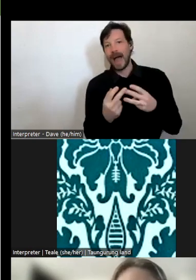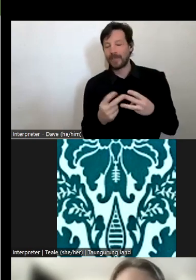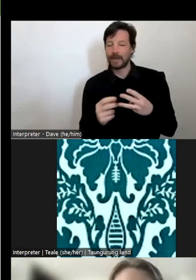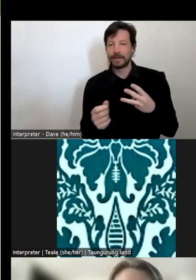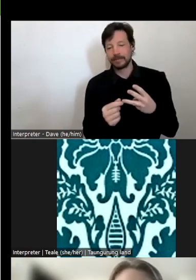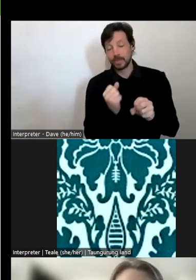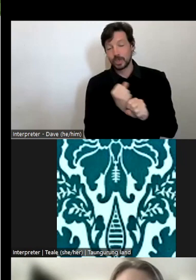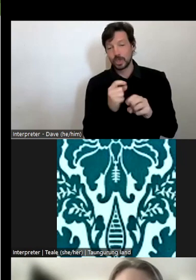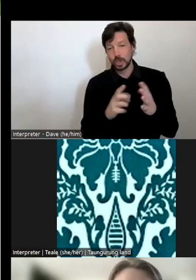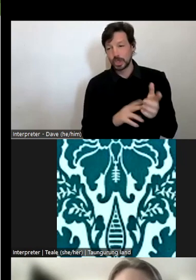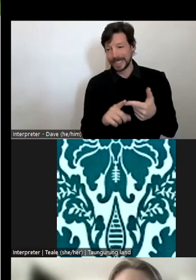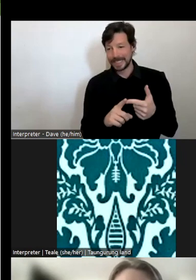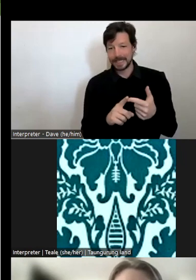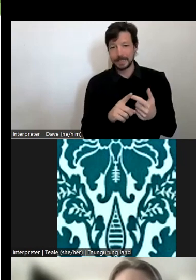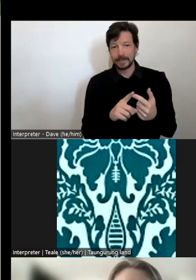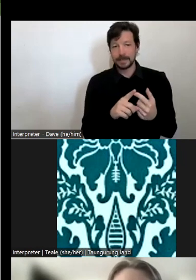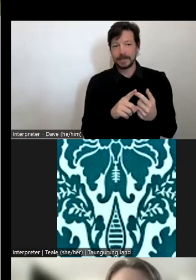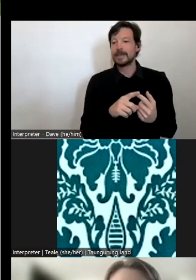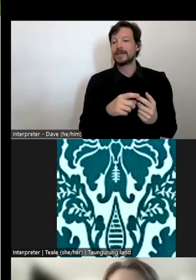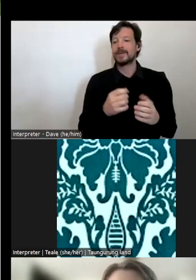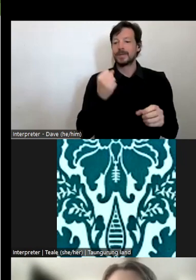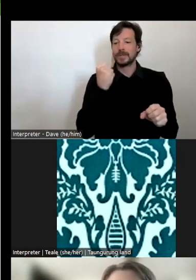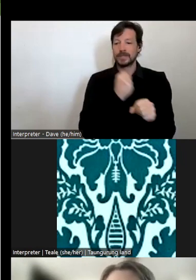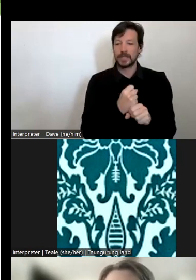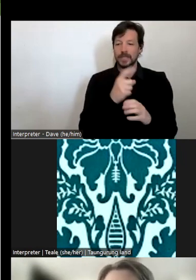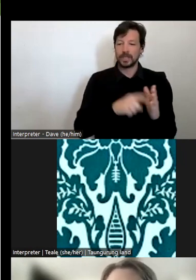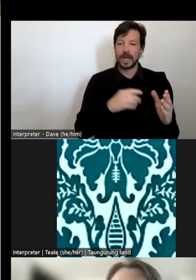right next to there called GJB6 or connexin 30,